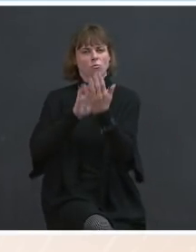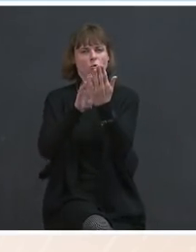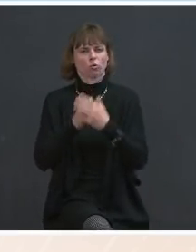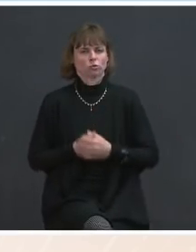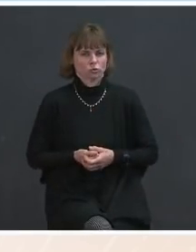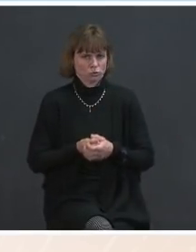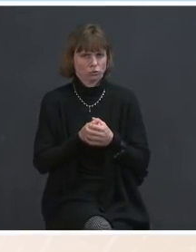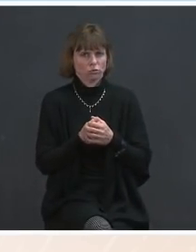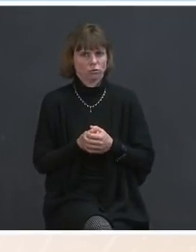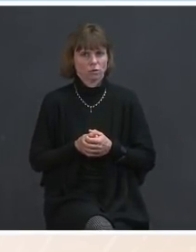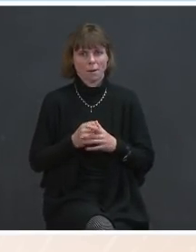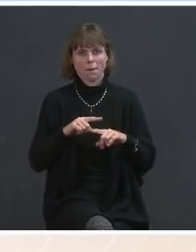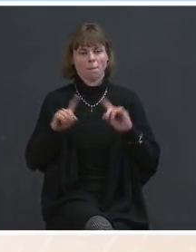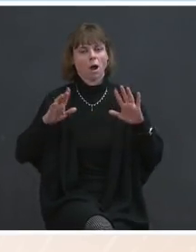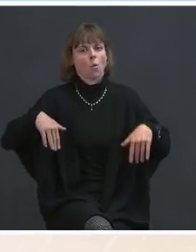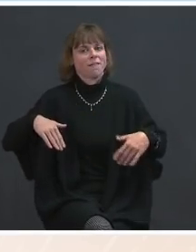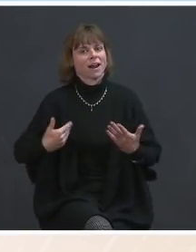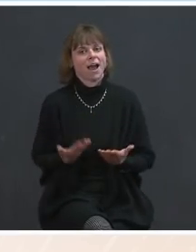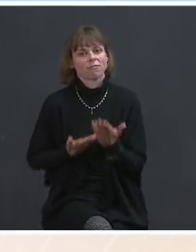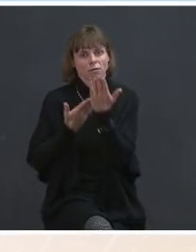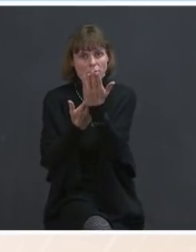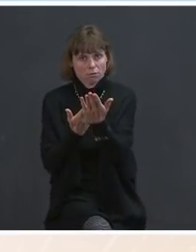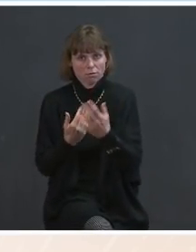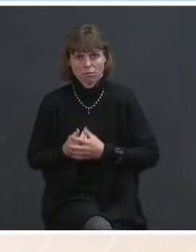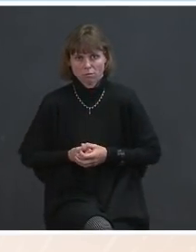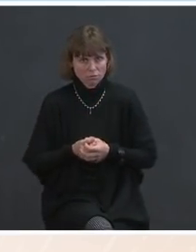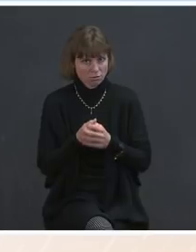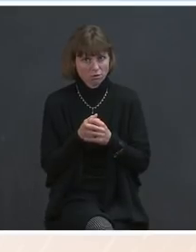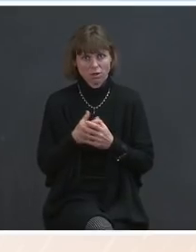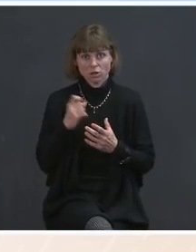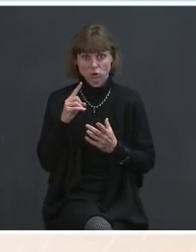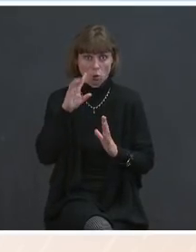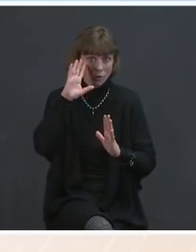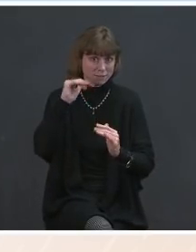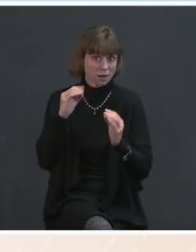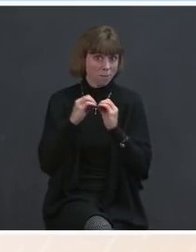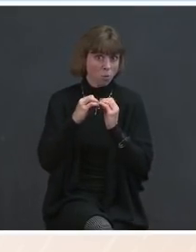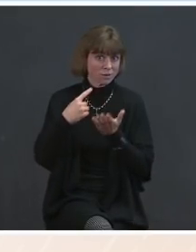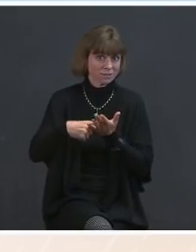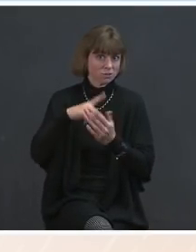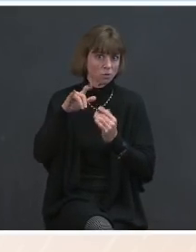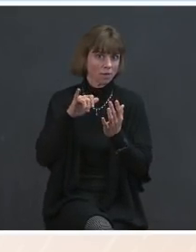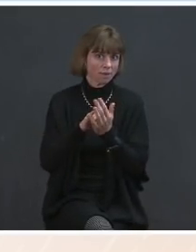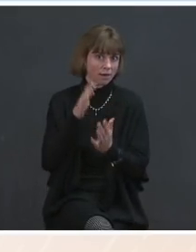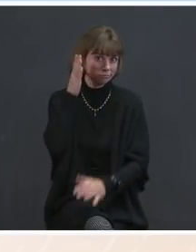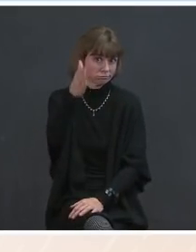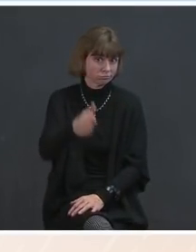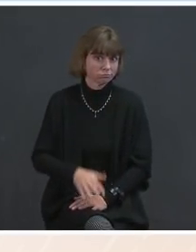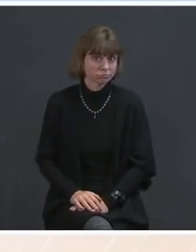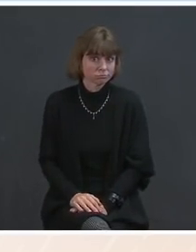where we're talking about payfors yet, so I expect we can have more conversations about that down the road. Go ahead.